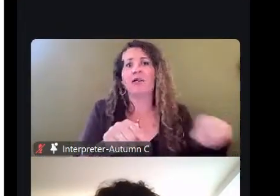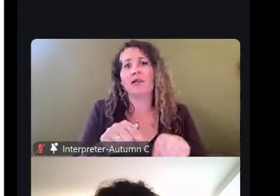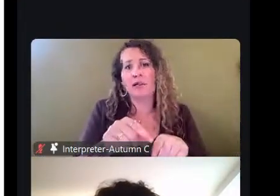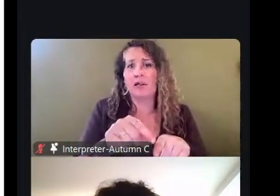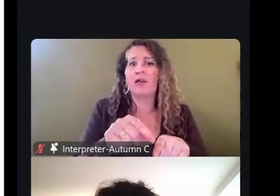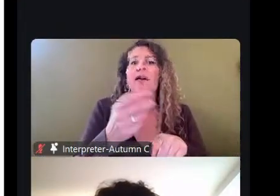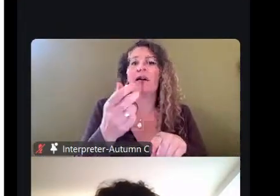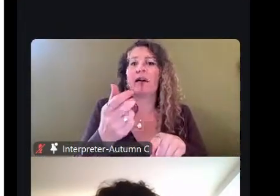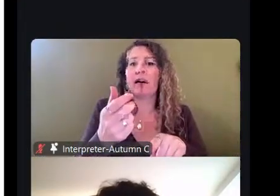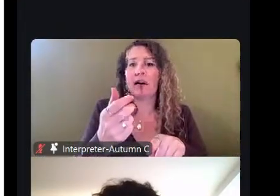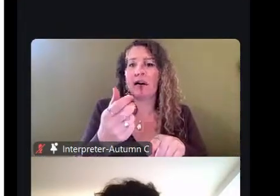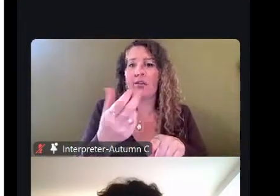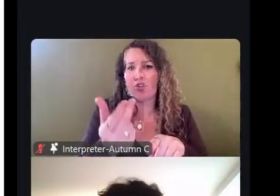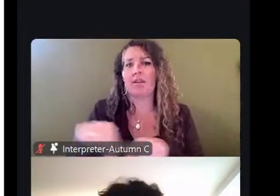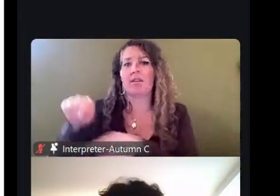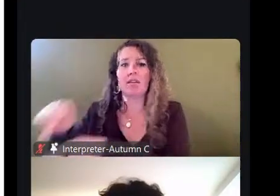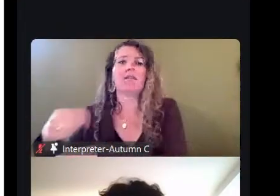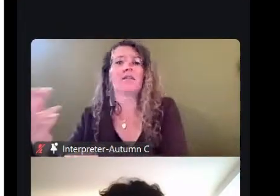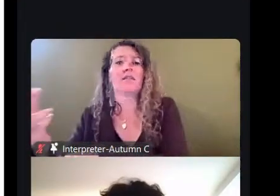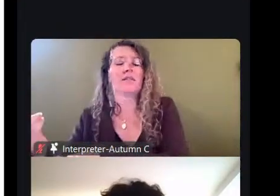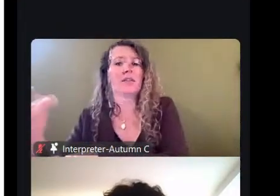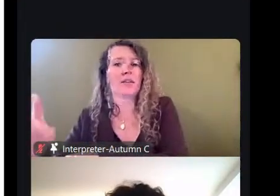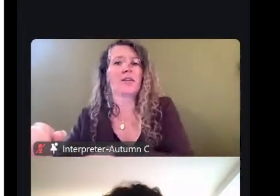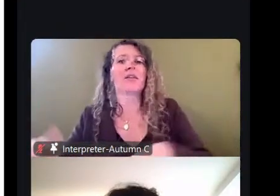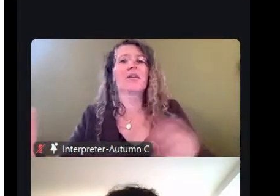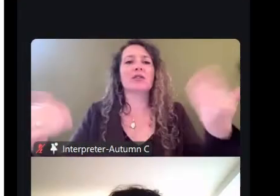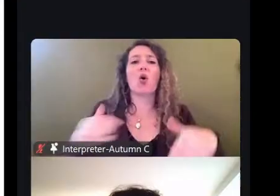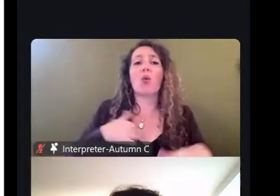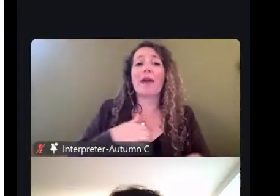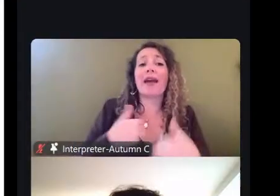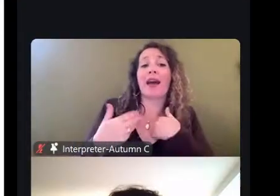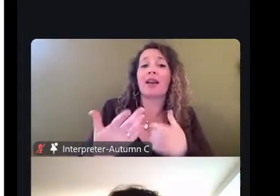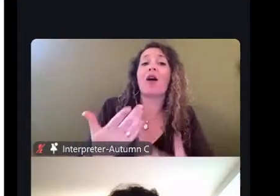and snowballing sampling. And then for ethnicity,